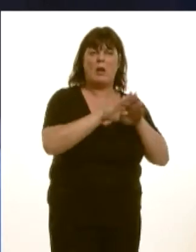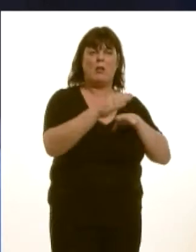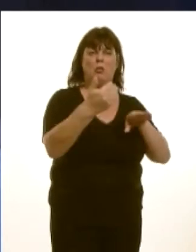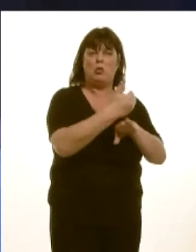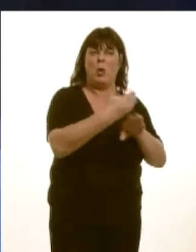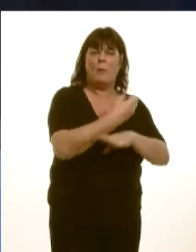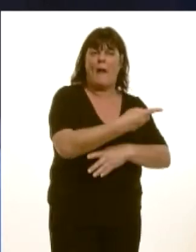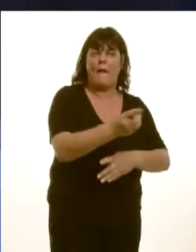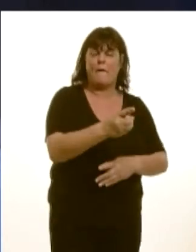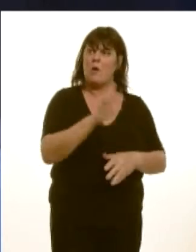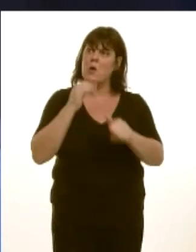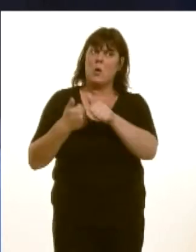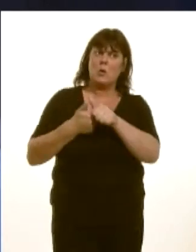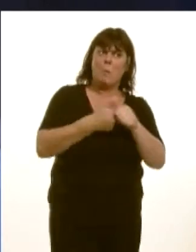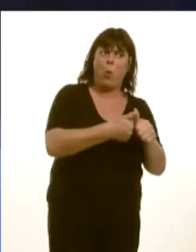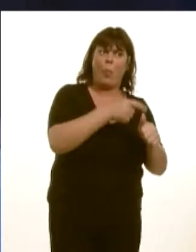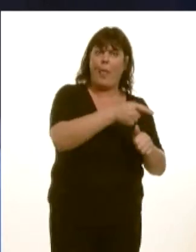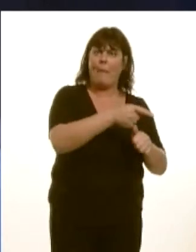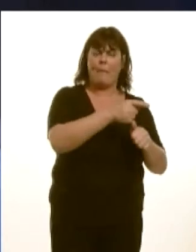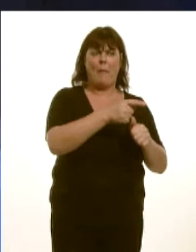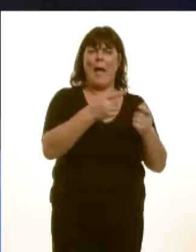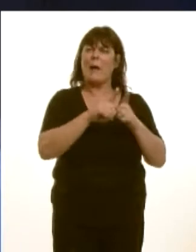those young people in places like Wrexham, Bridgend and the Vale of Glamorgan, where